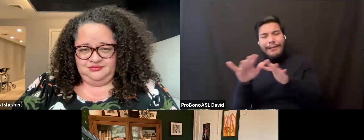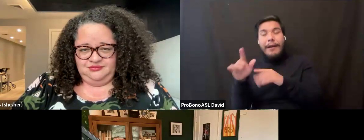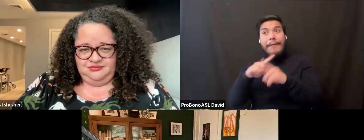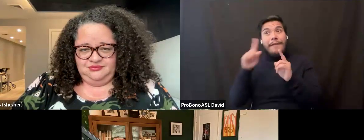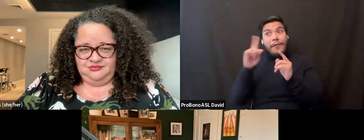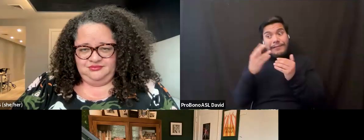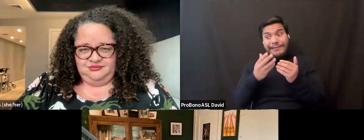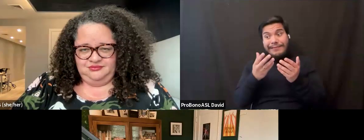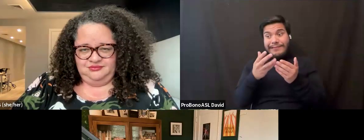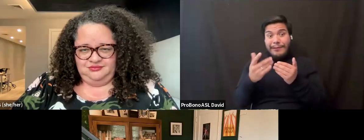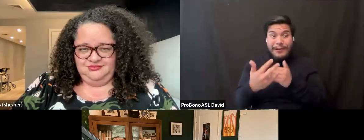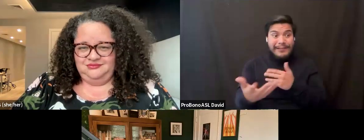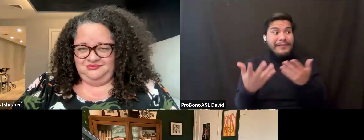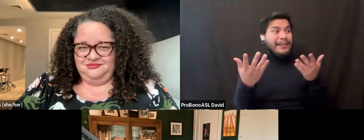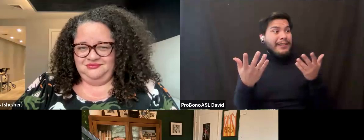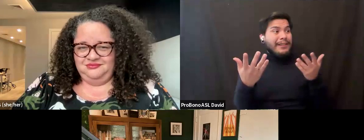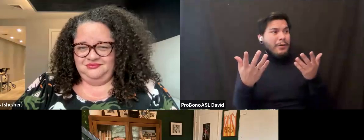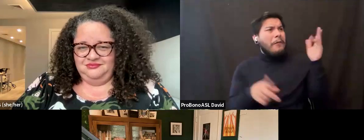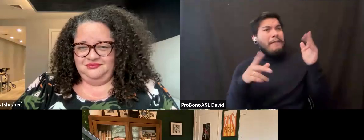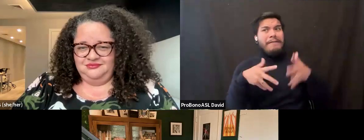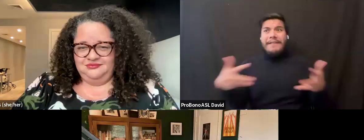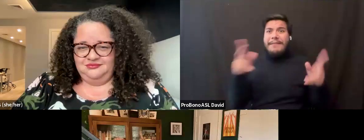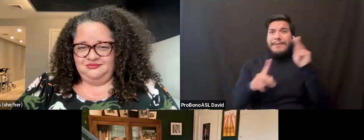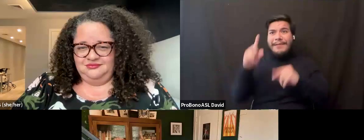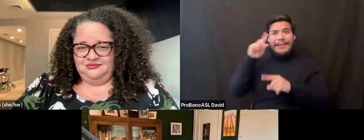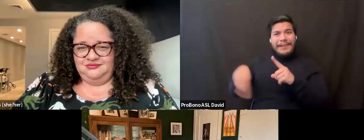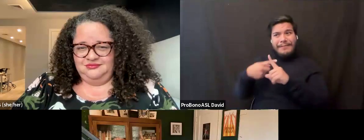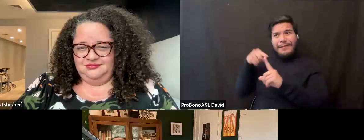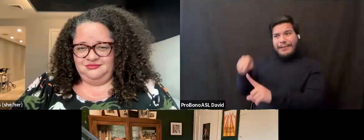what do fat people think about this thing to make sure that that goes to other